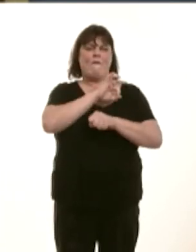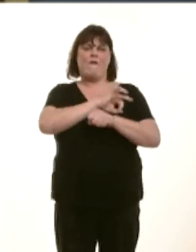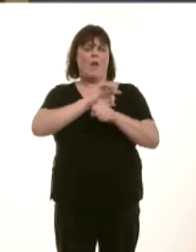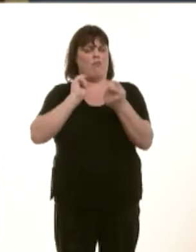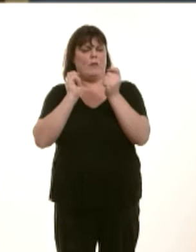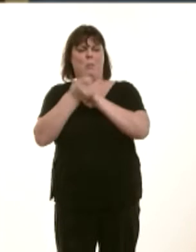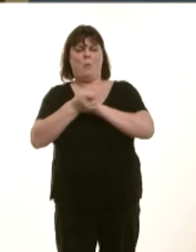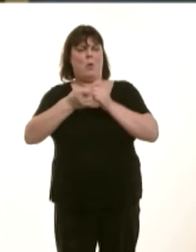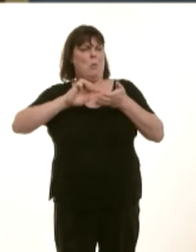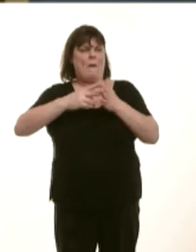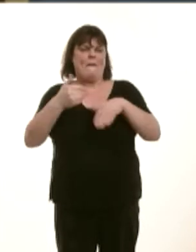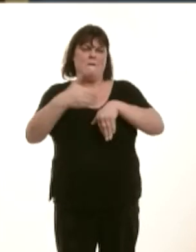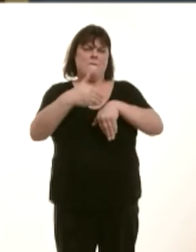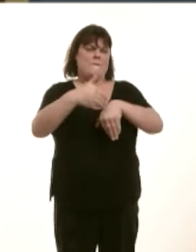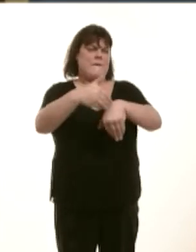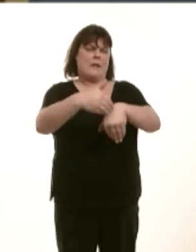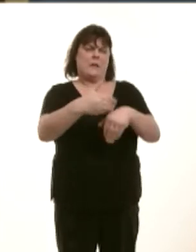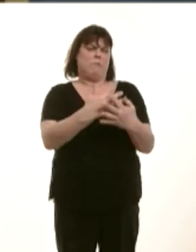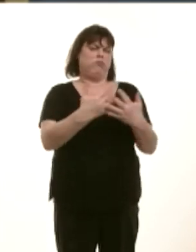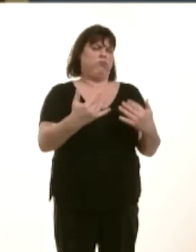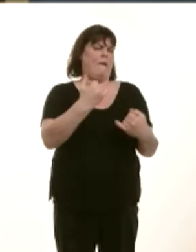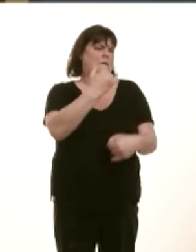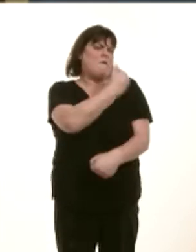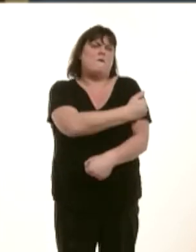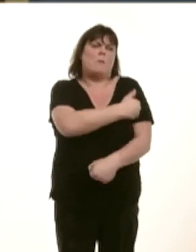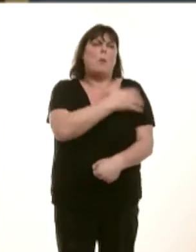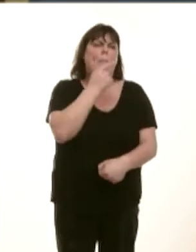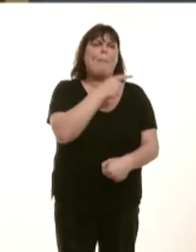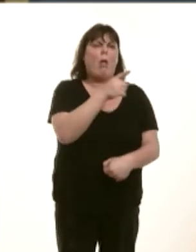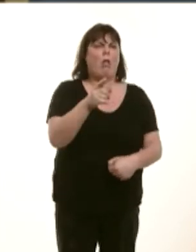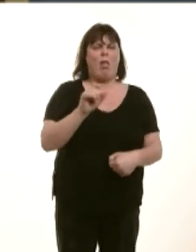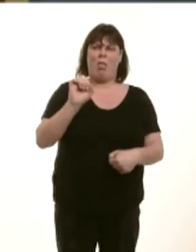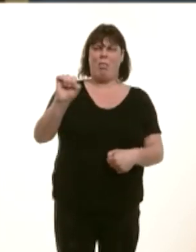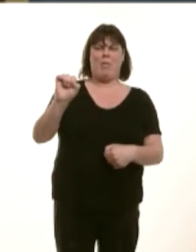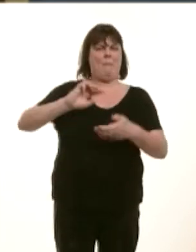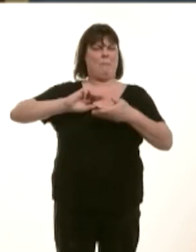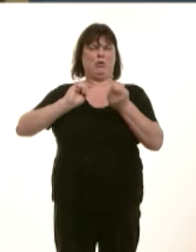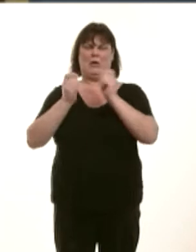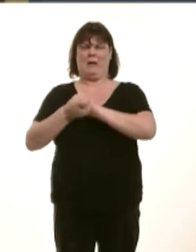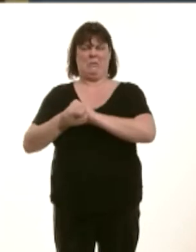up hitting the most vulnerable. Citizens advice bureaux across Wales have reported being inundated